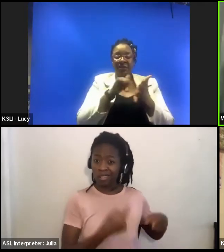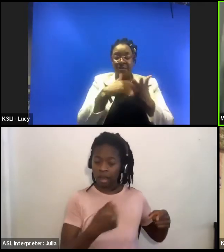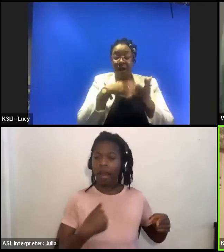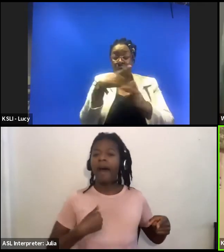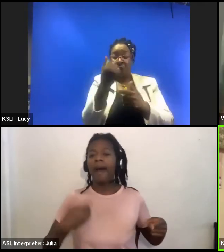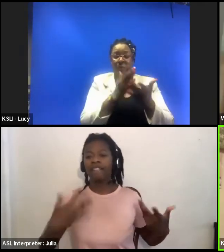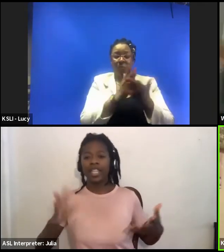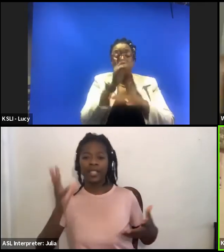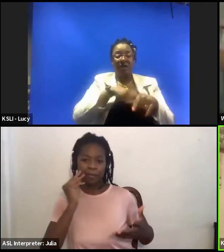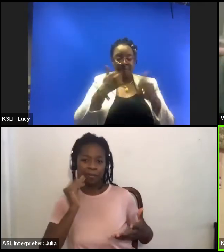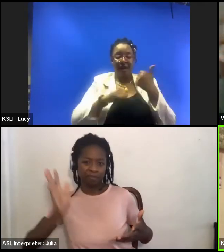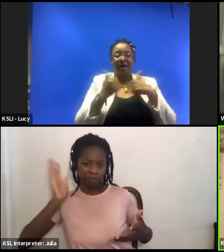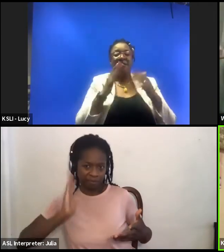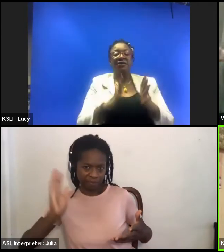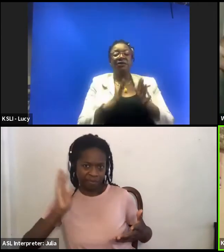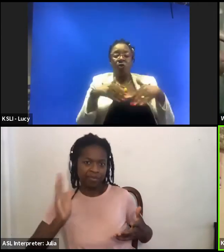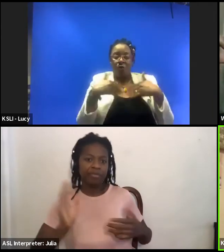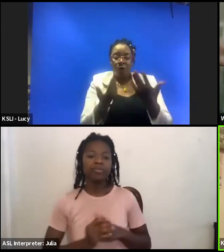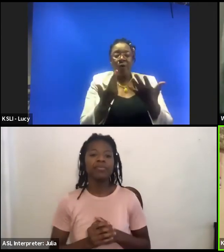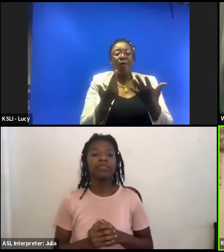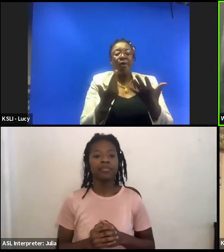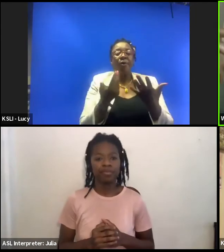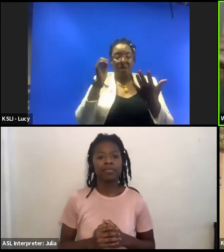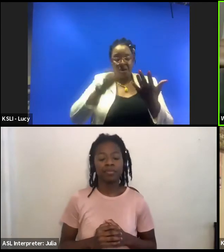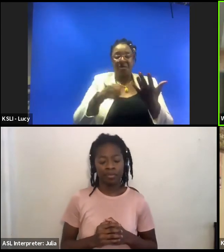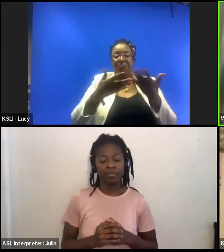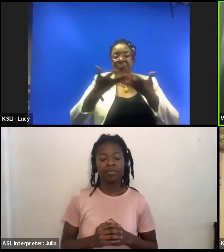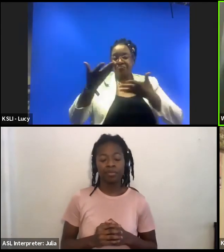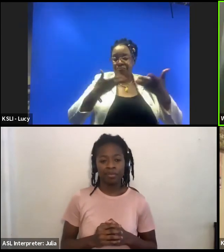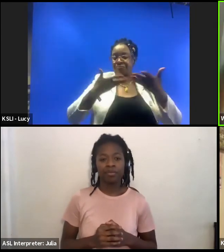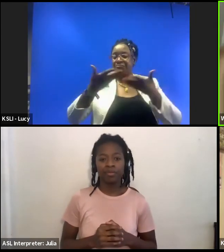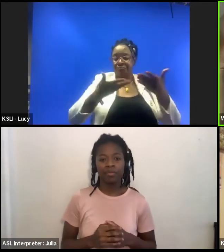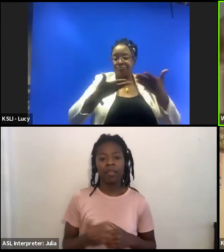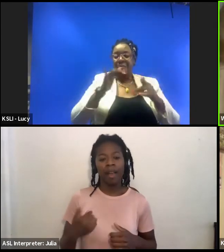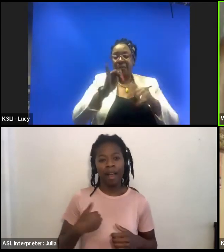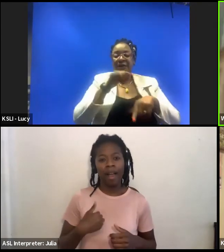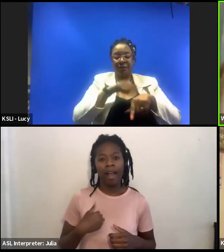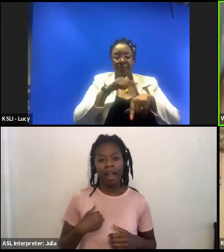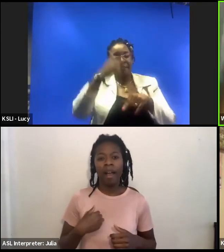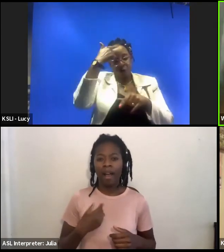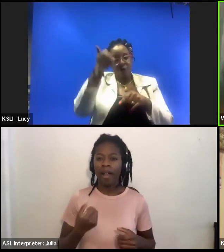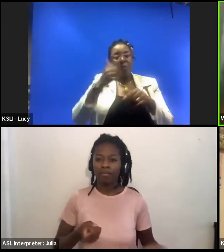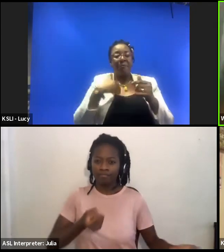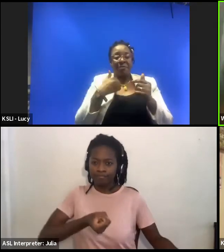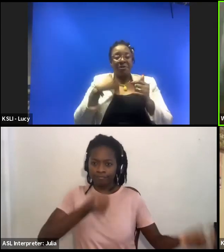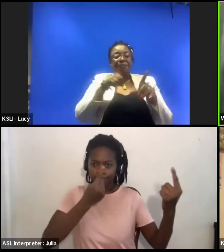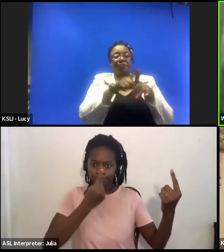or can resonate with at the time, because I also have that in my system.